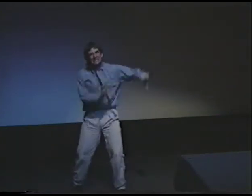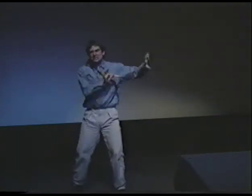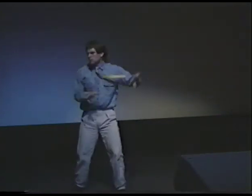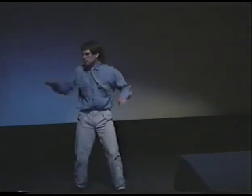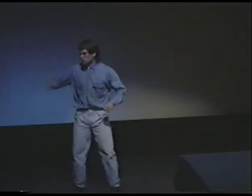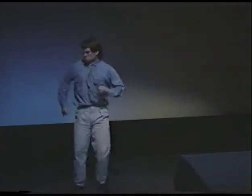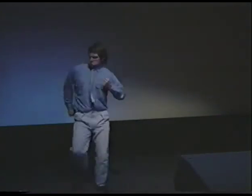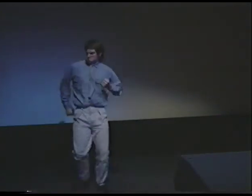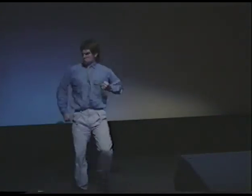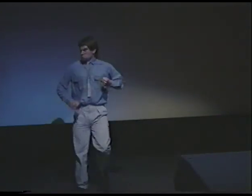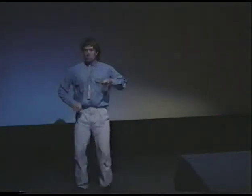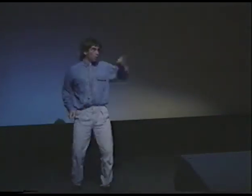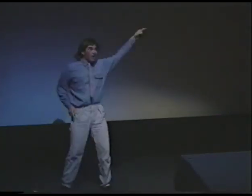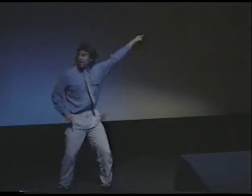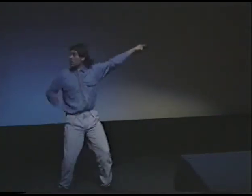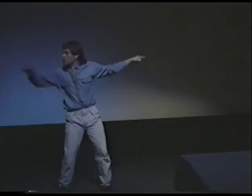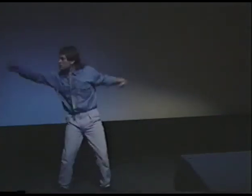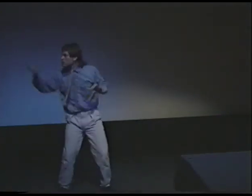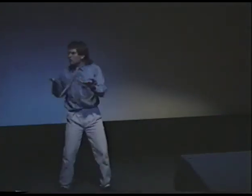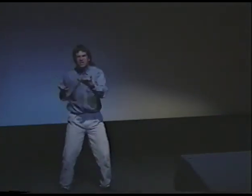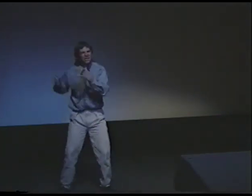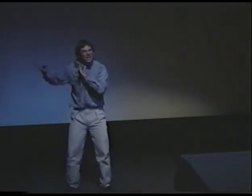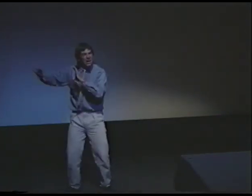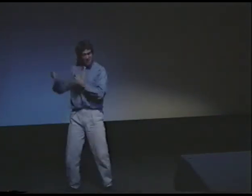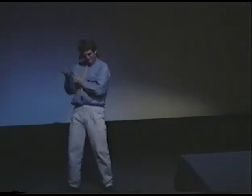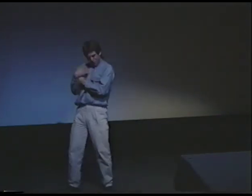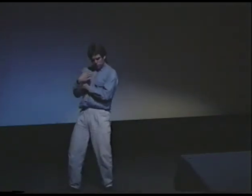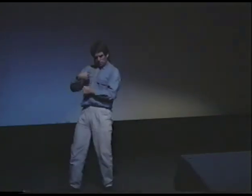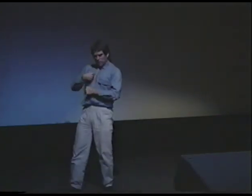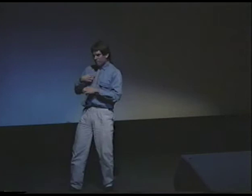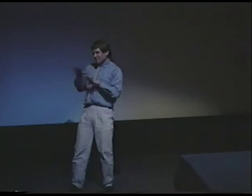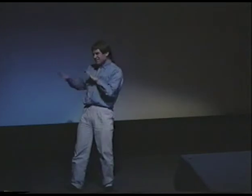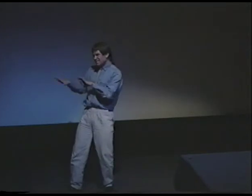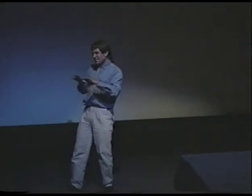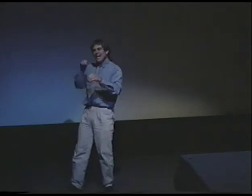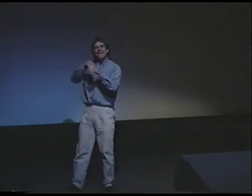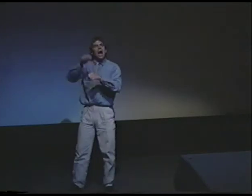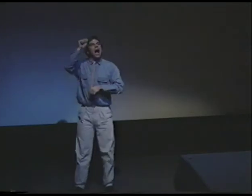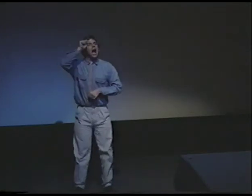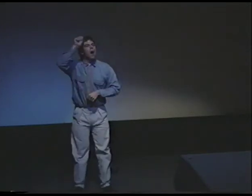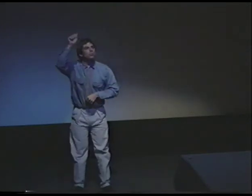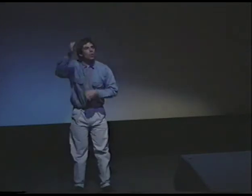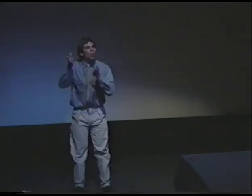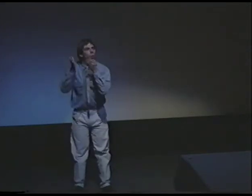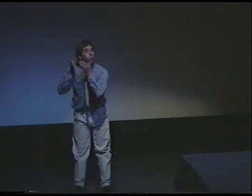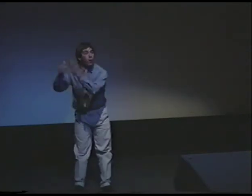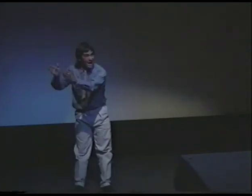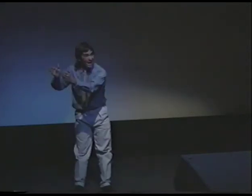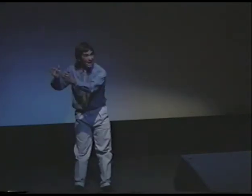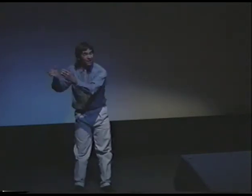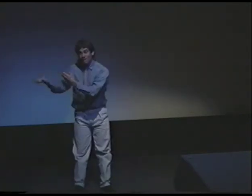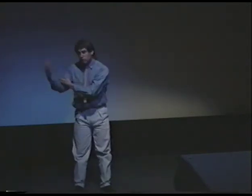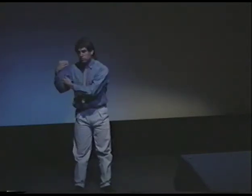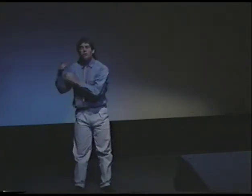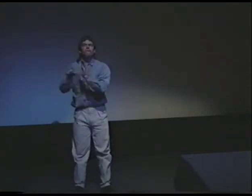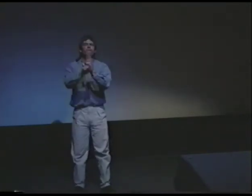I had to really add things out you know? It forced me to get really abstract